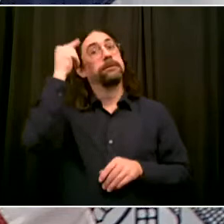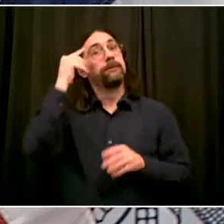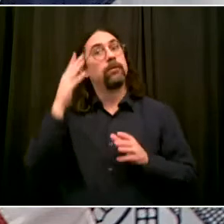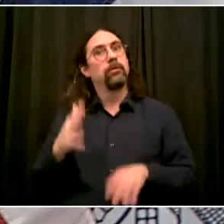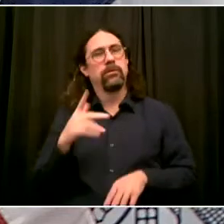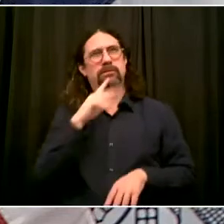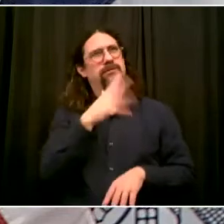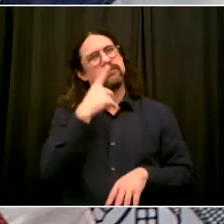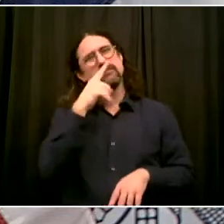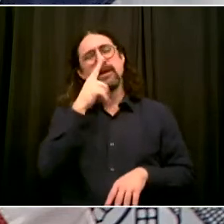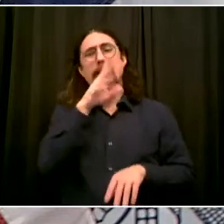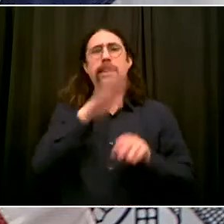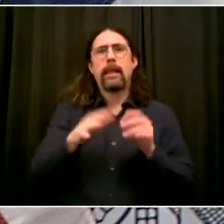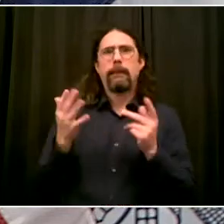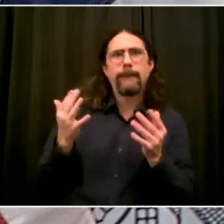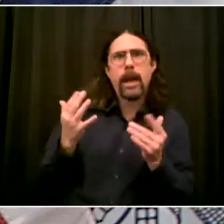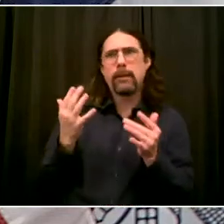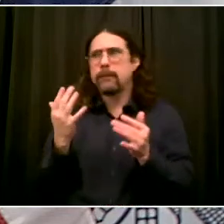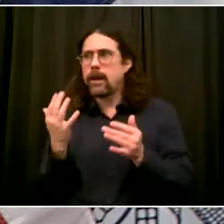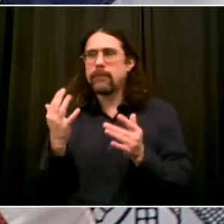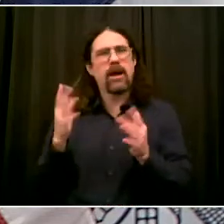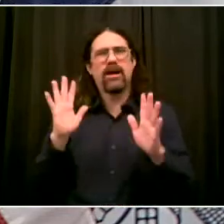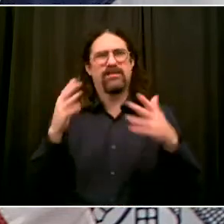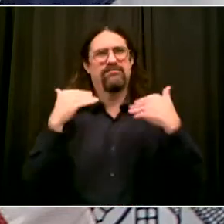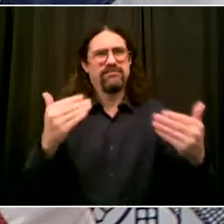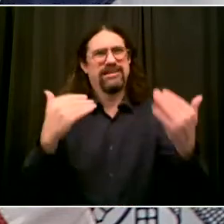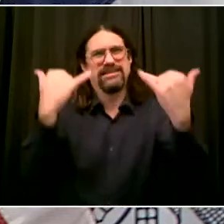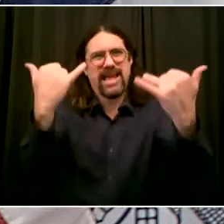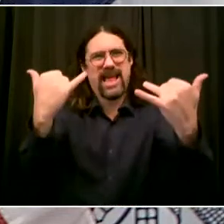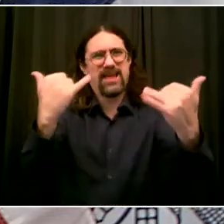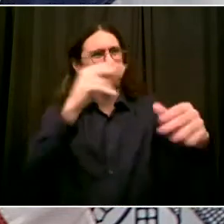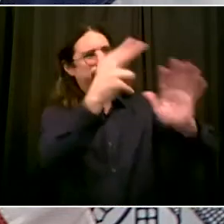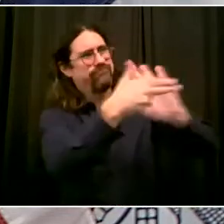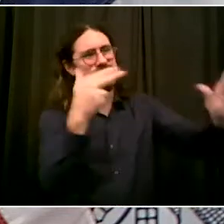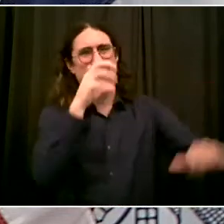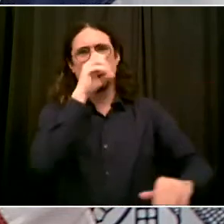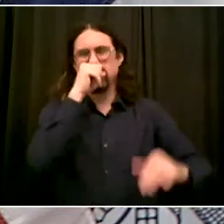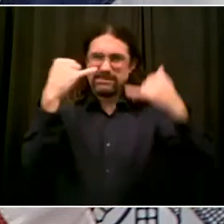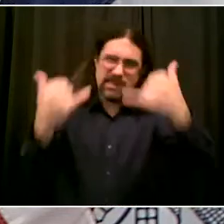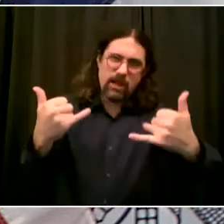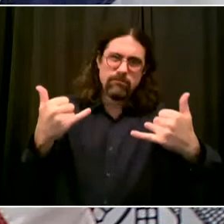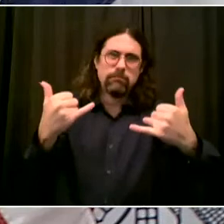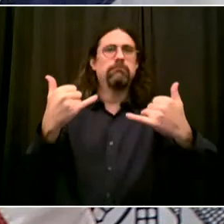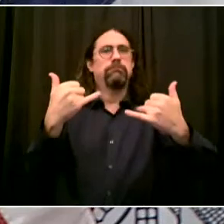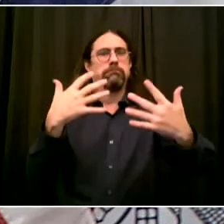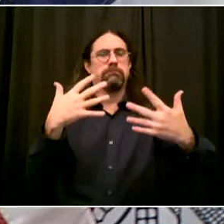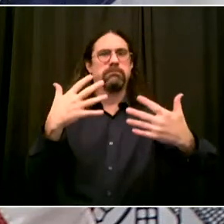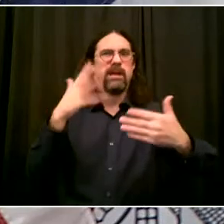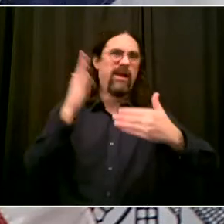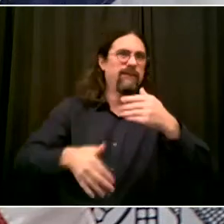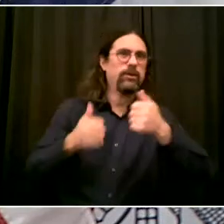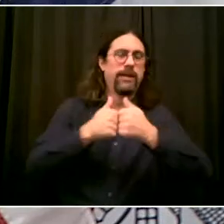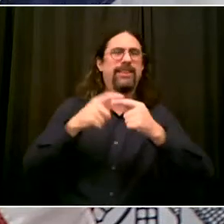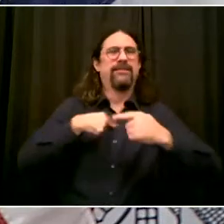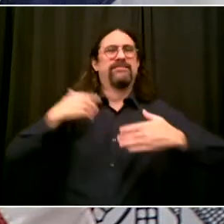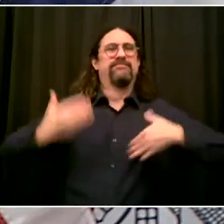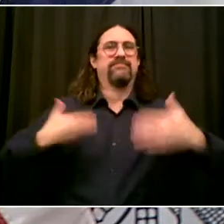NEED THAT PHASE REREOSRTRT APPPPOAR